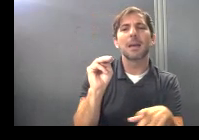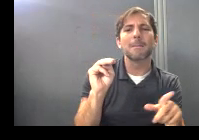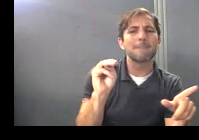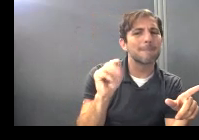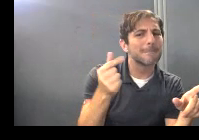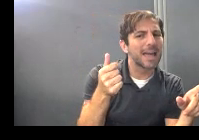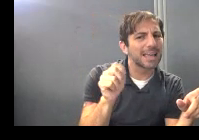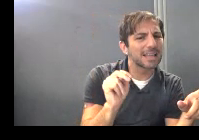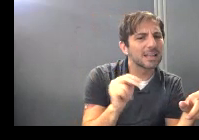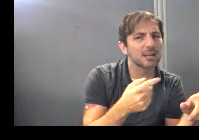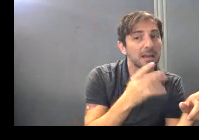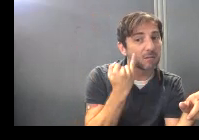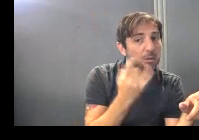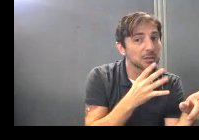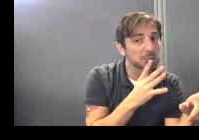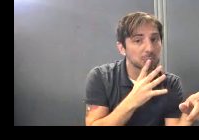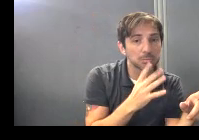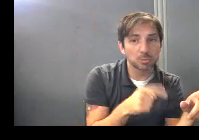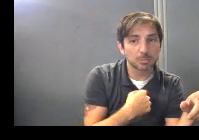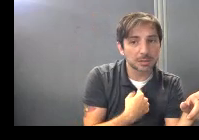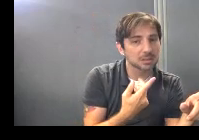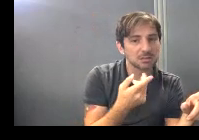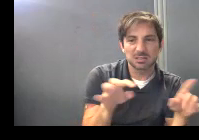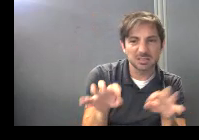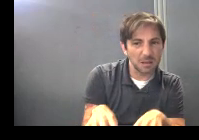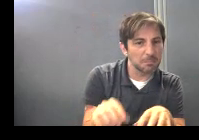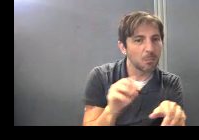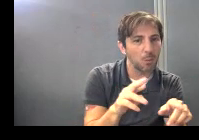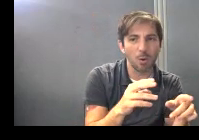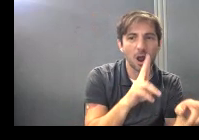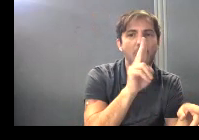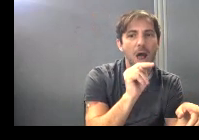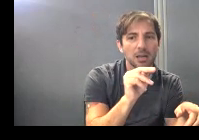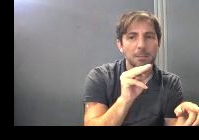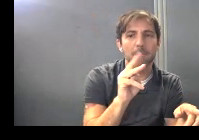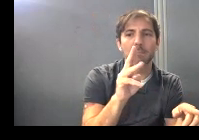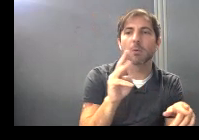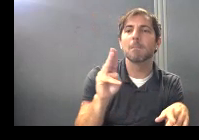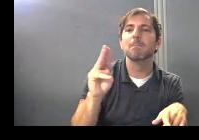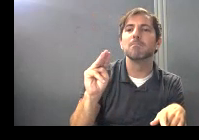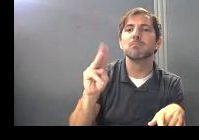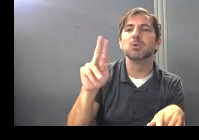YOU CAN UN-MUTE OR SEND THE MESSAGE IN. I WANT TO REMIND FOLKS, THERE IS AUDIO DESCRIPTION